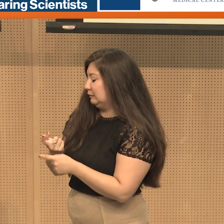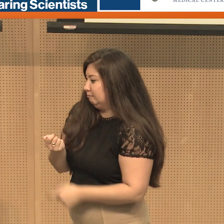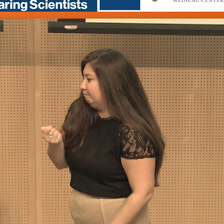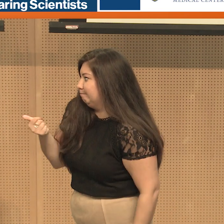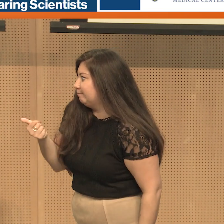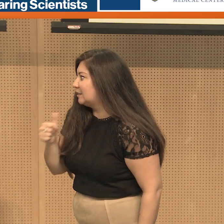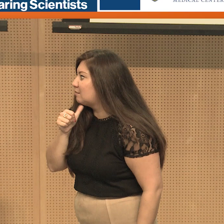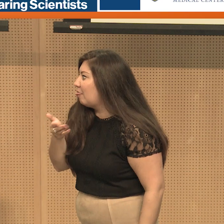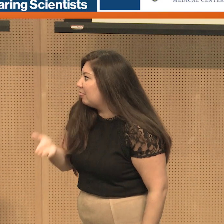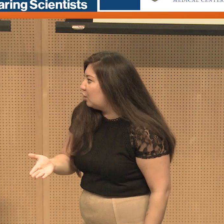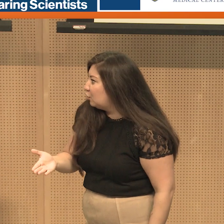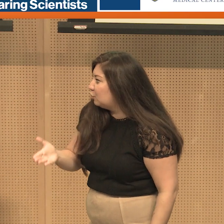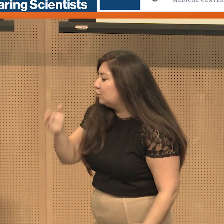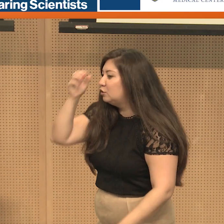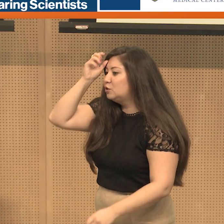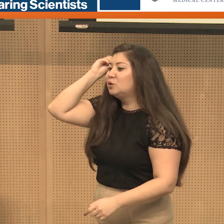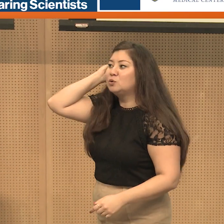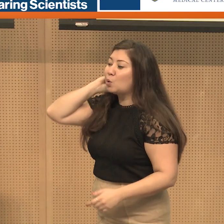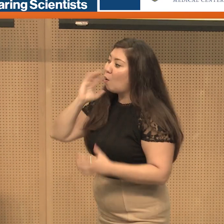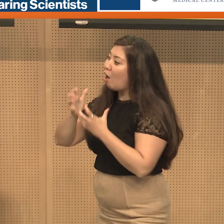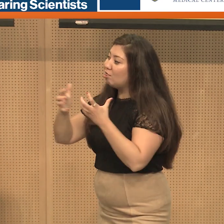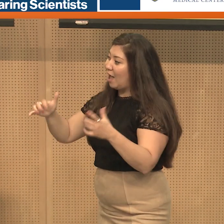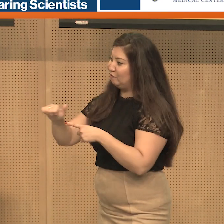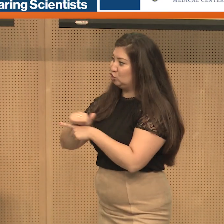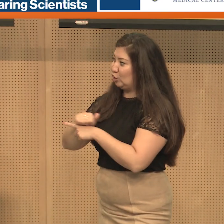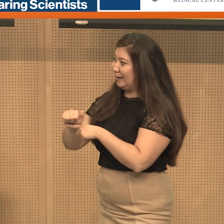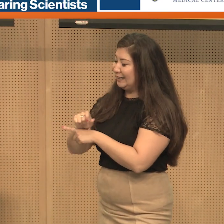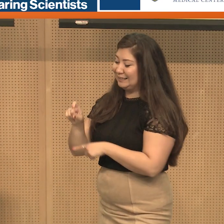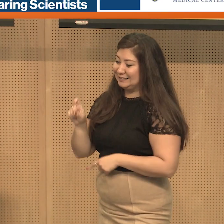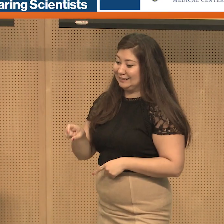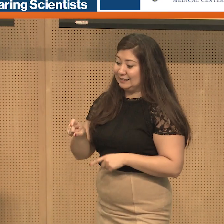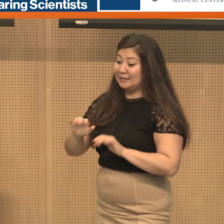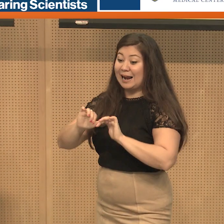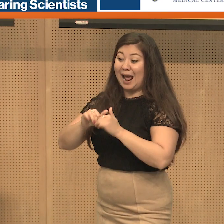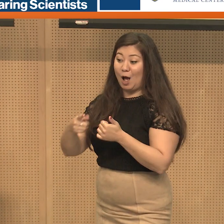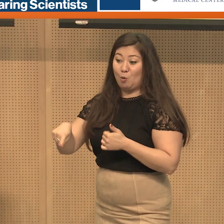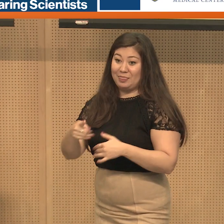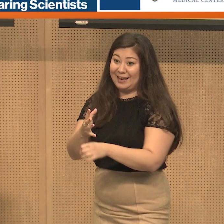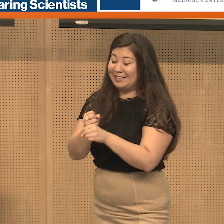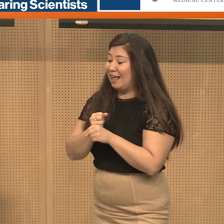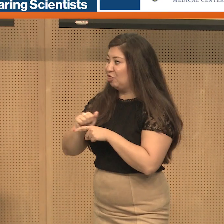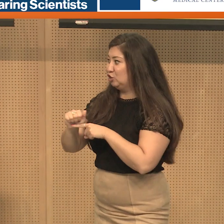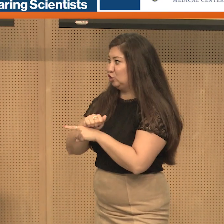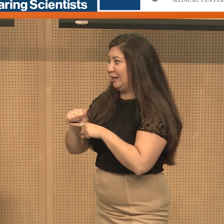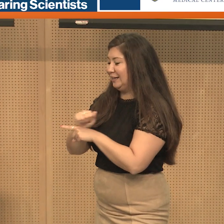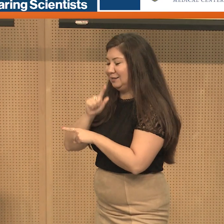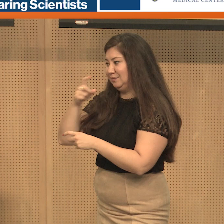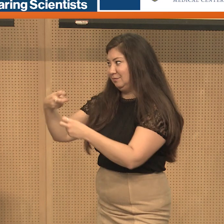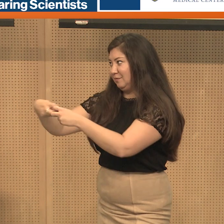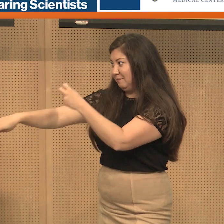but if the interpreters don't have the background knowledge of the topic, then it's nearly impossible to convey it in ASL.